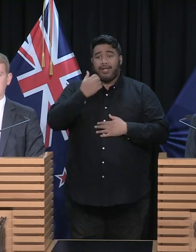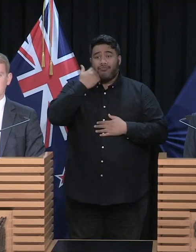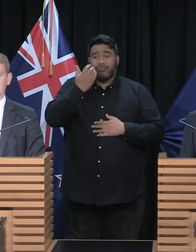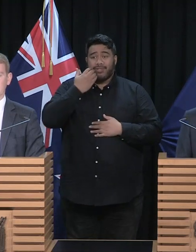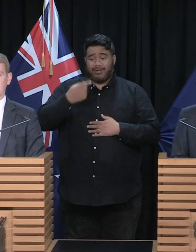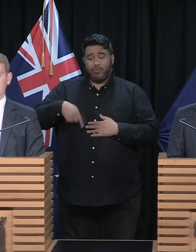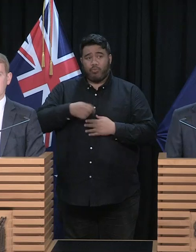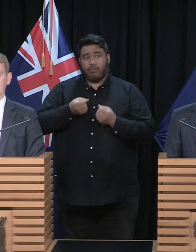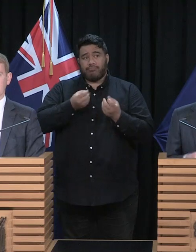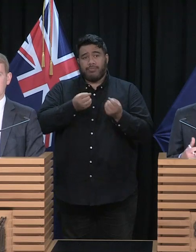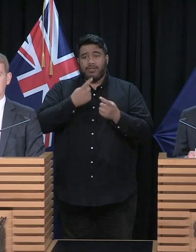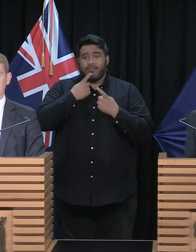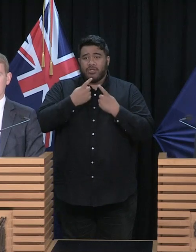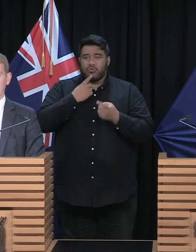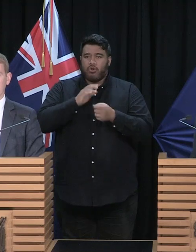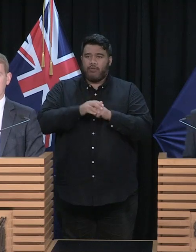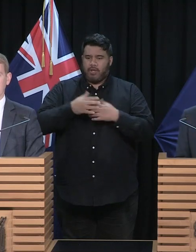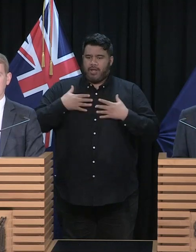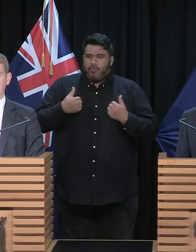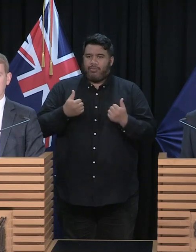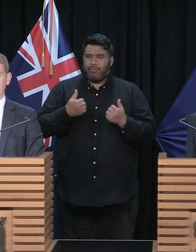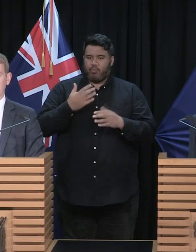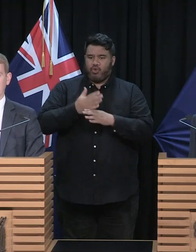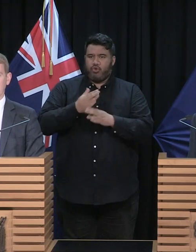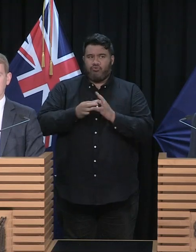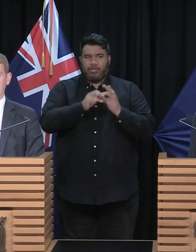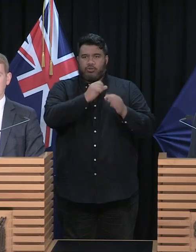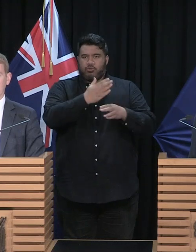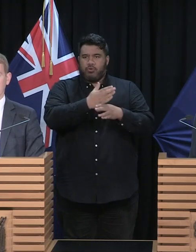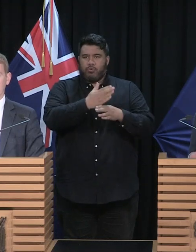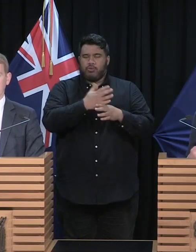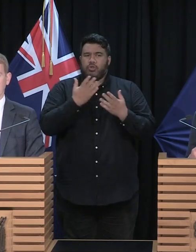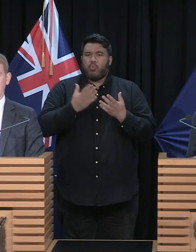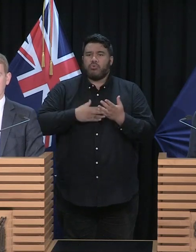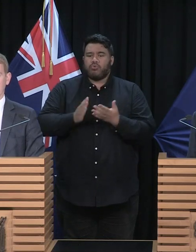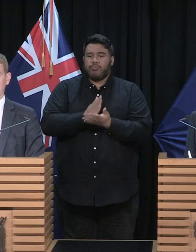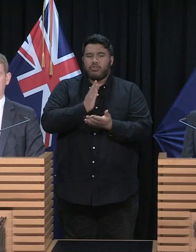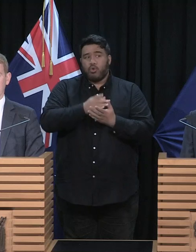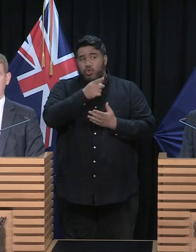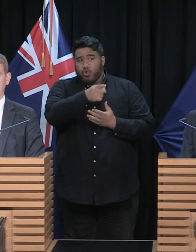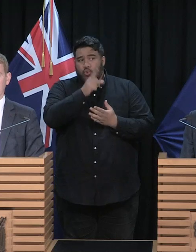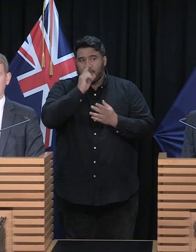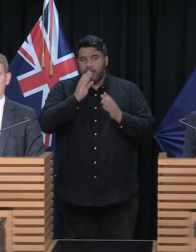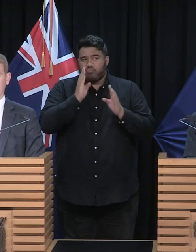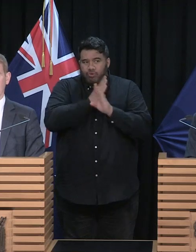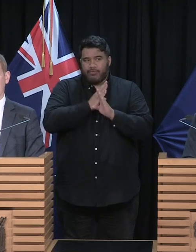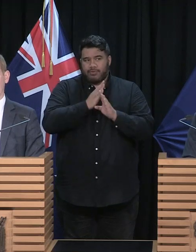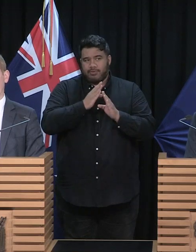organisation - most of the information provided every day for their work is health information. We just want assurance from them that their